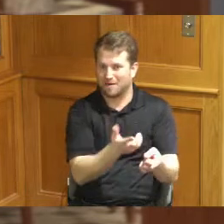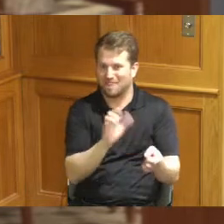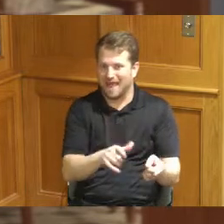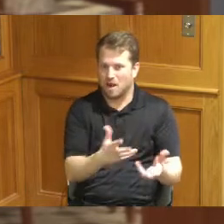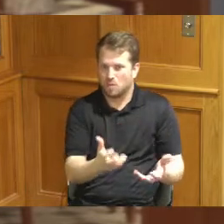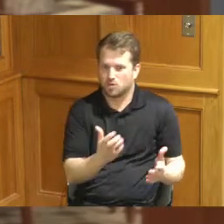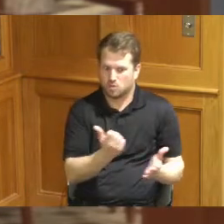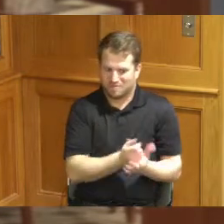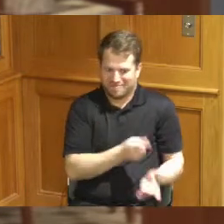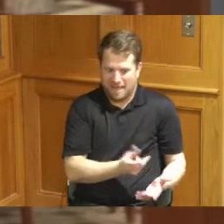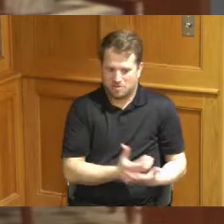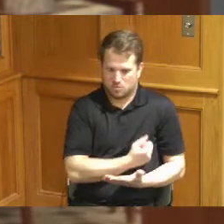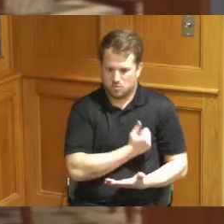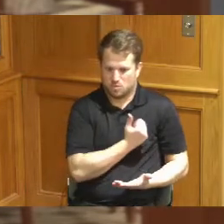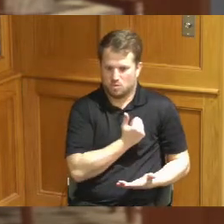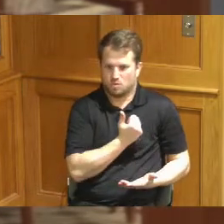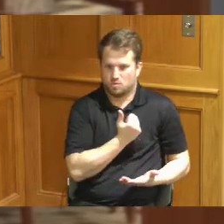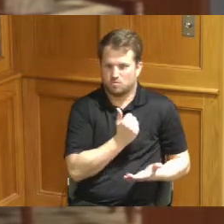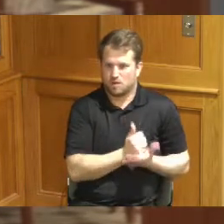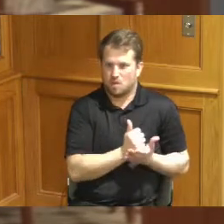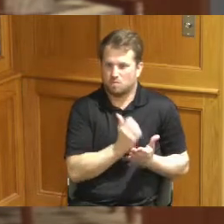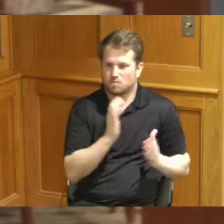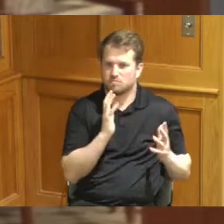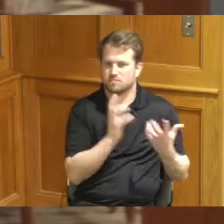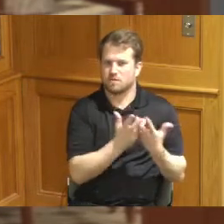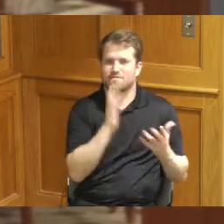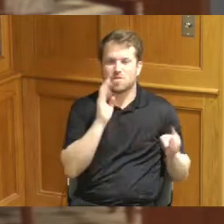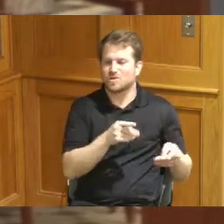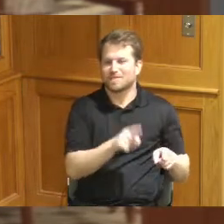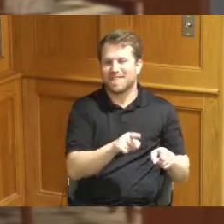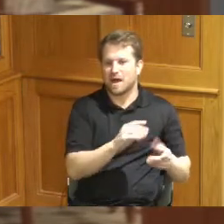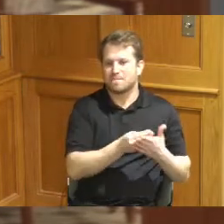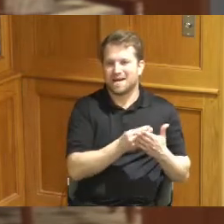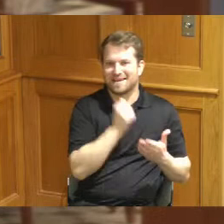dollars aren't actually out yet so that's what I meant when I said you've already done something